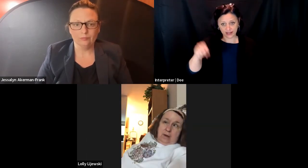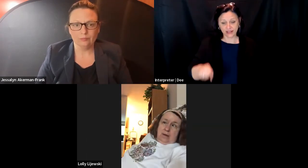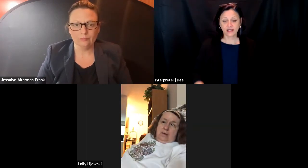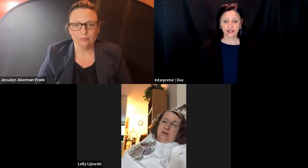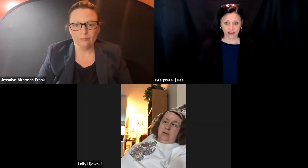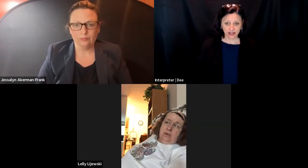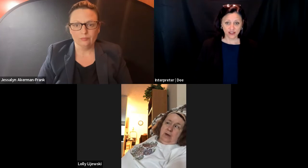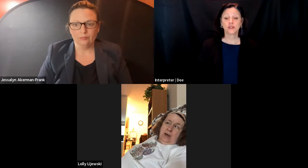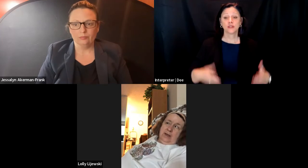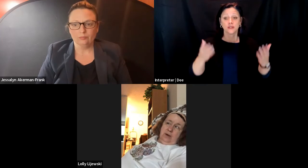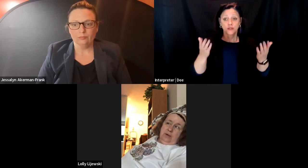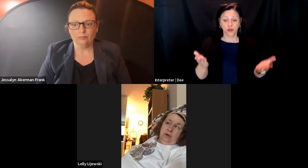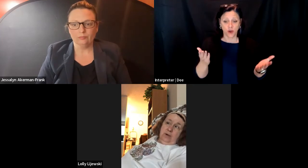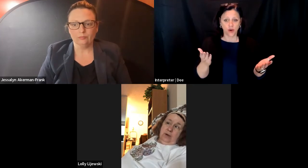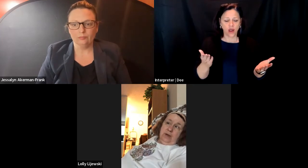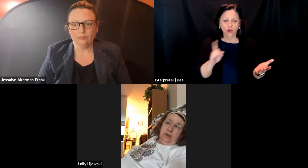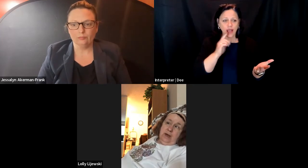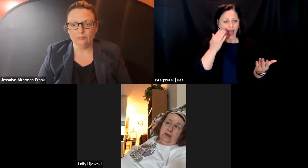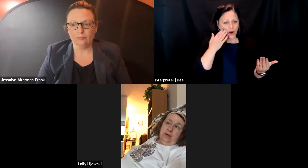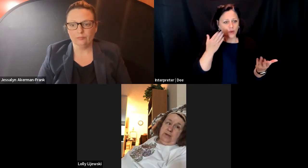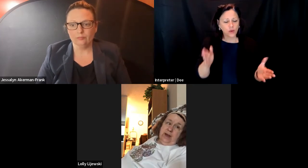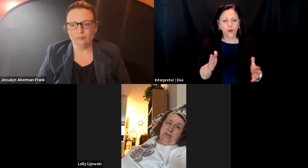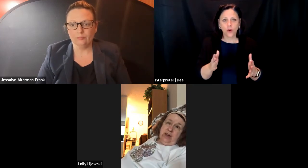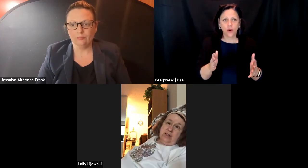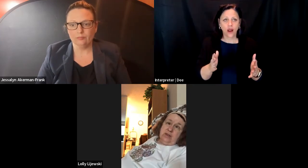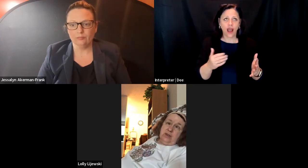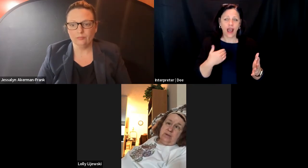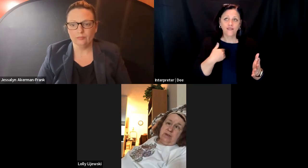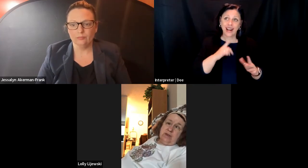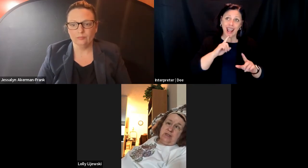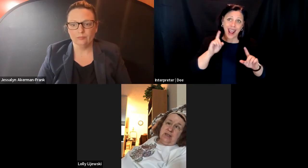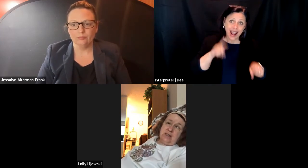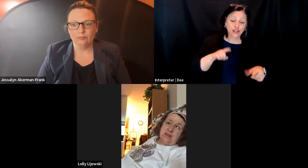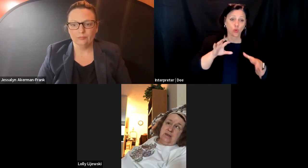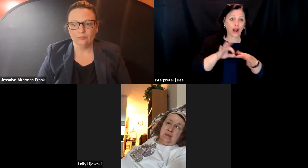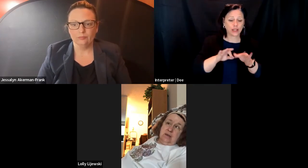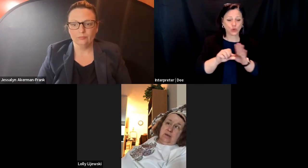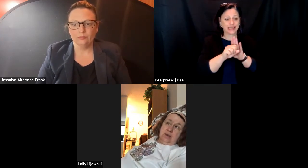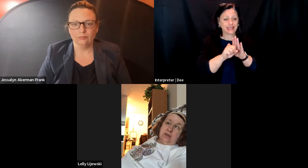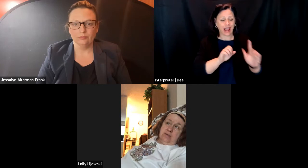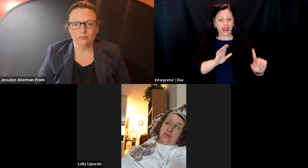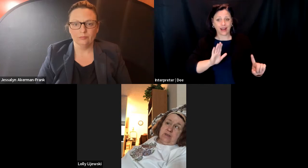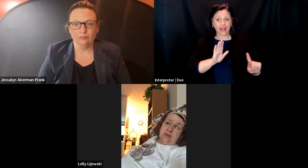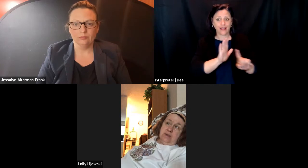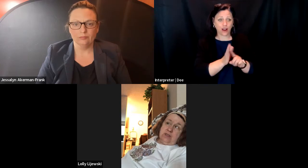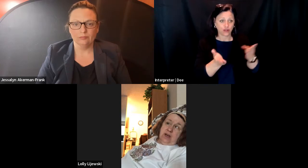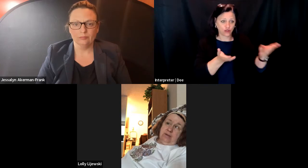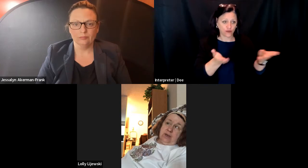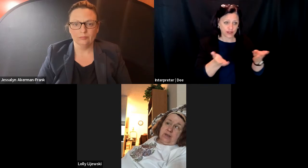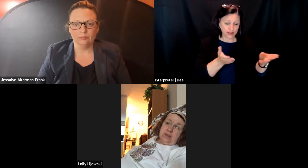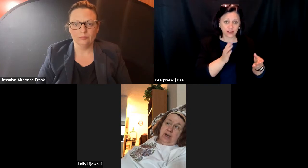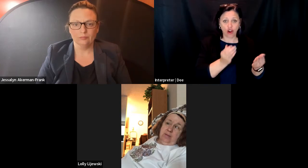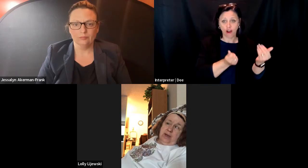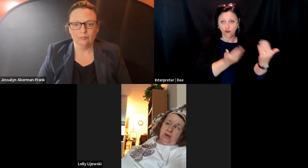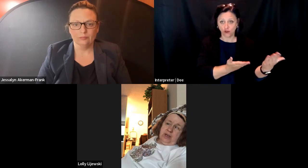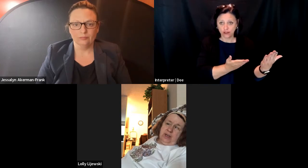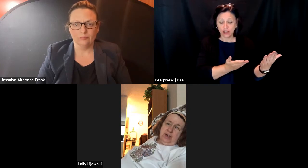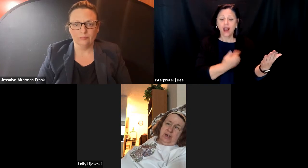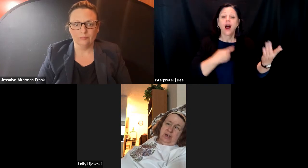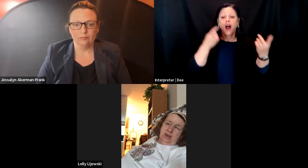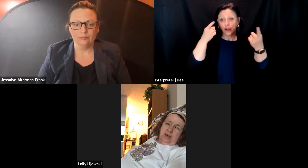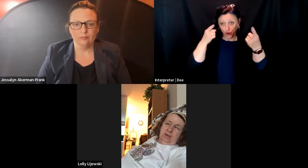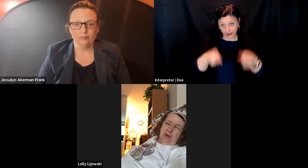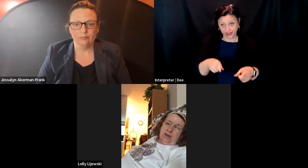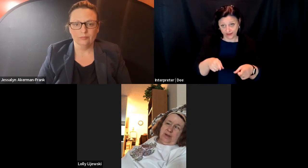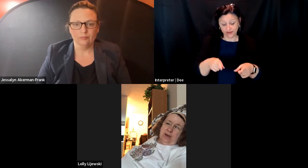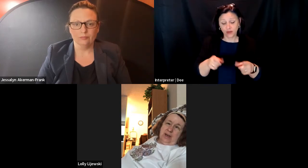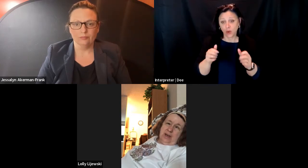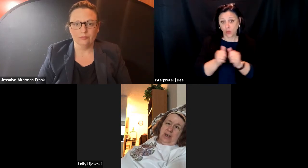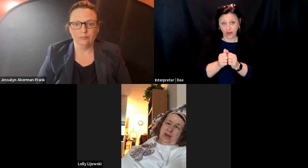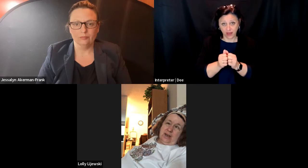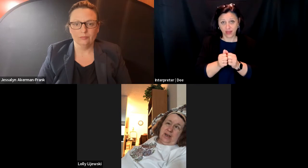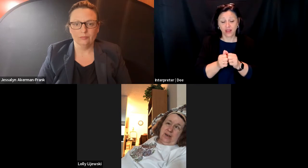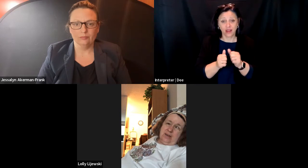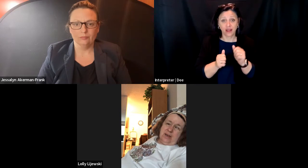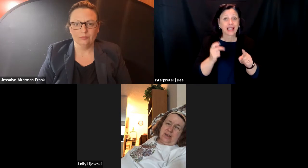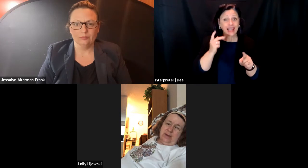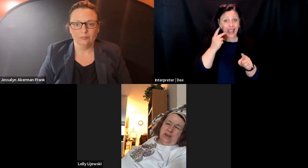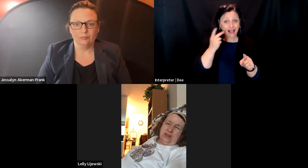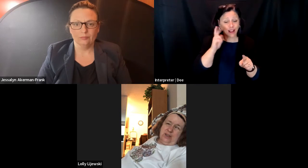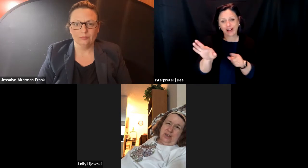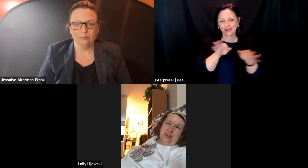This is Lolly.